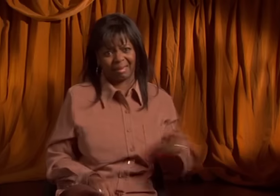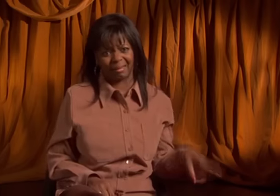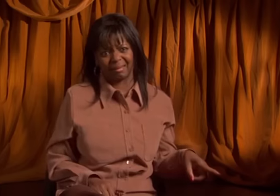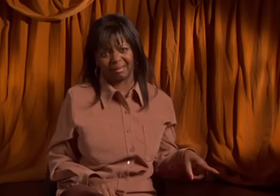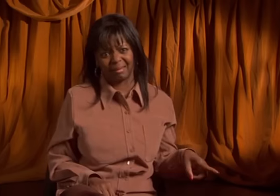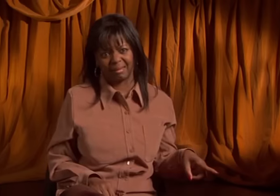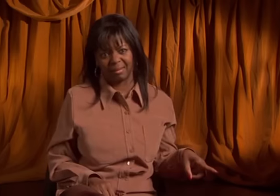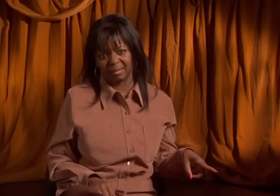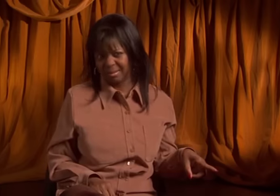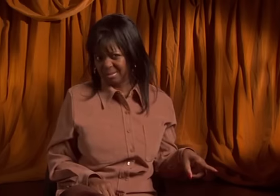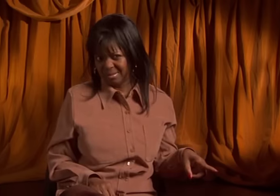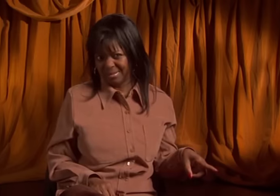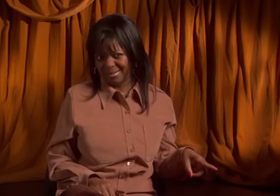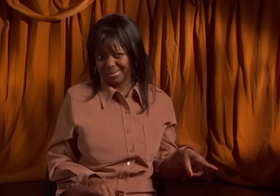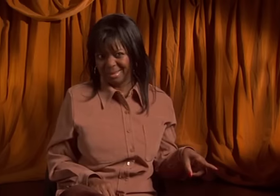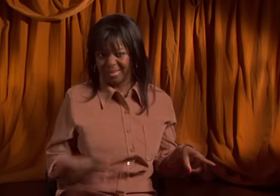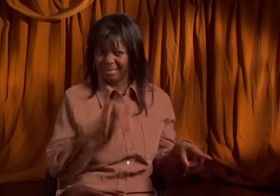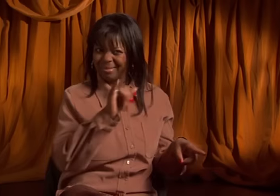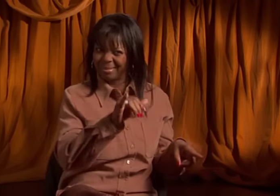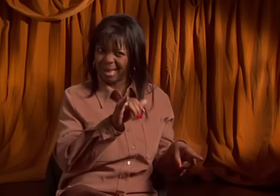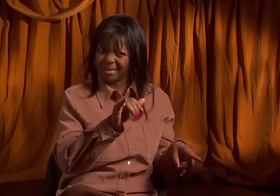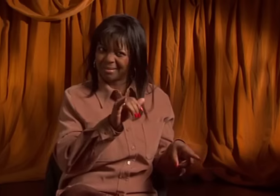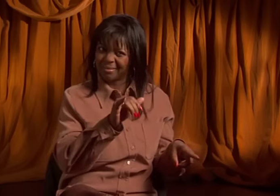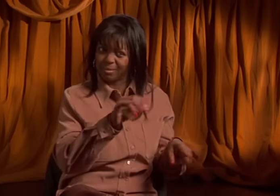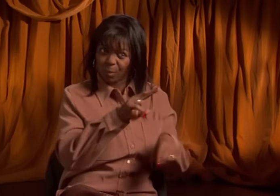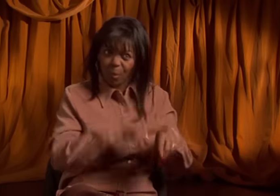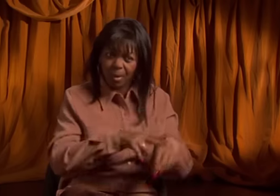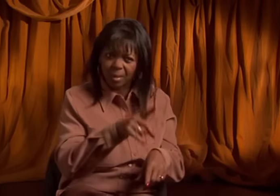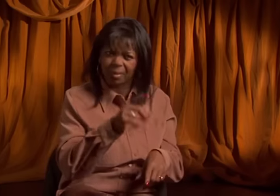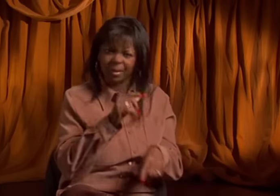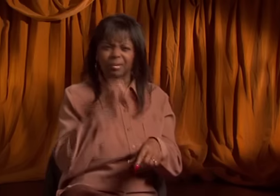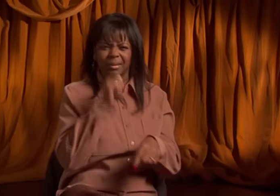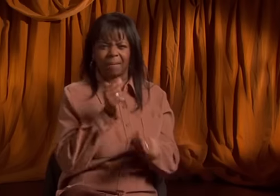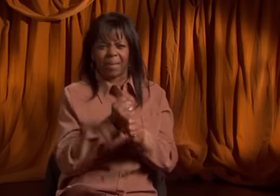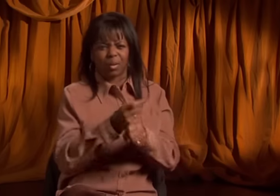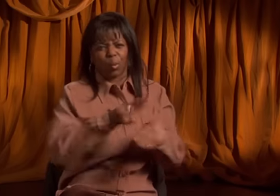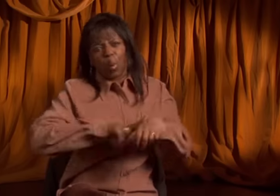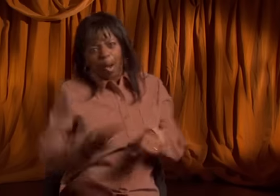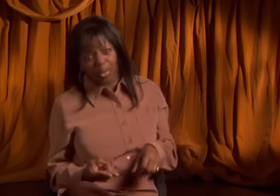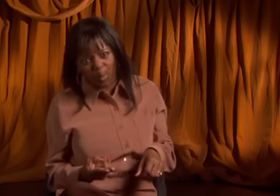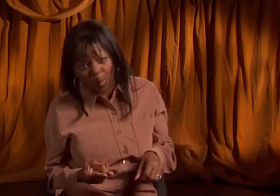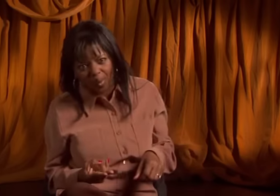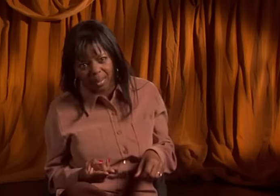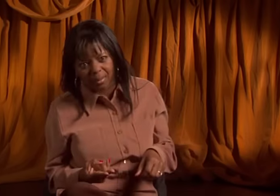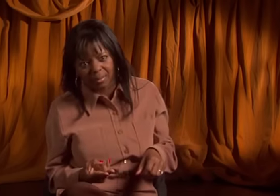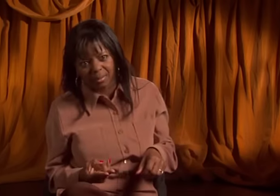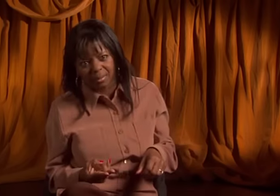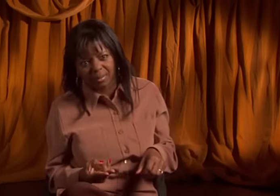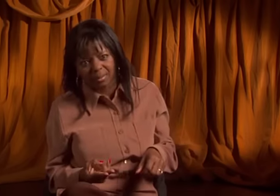Perhaps that's normal to one person and not to another. What about left-handedness? Is that abnormal or is that normal?